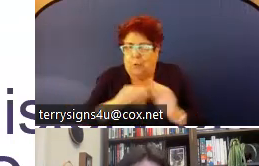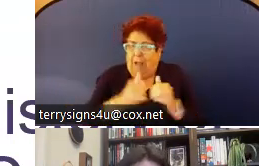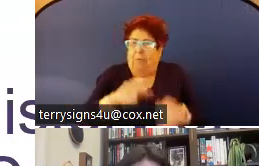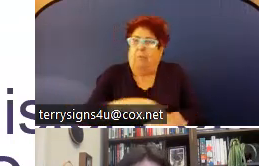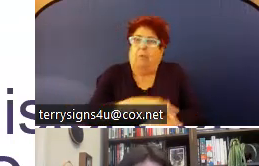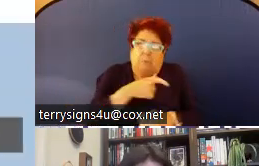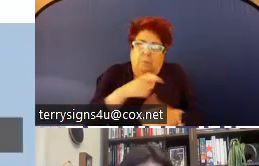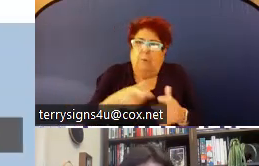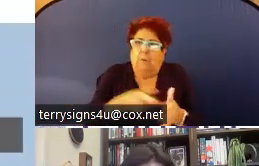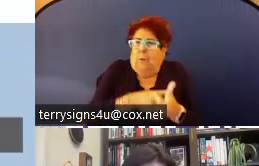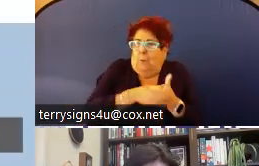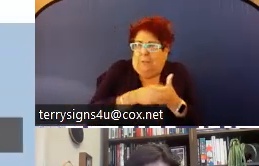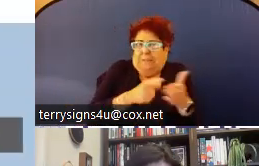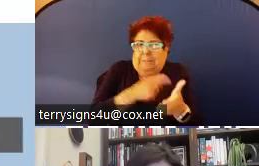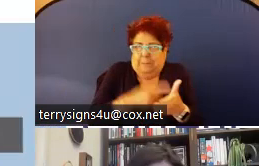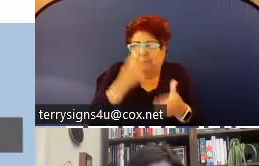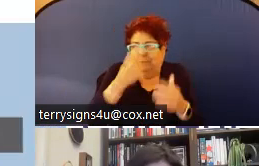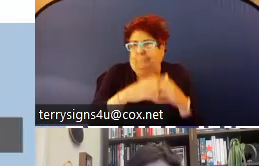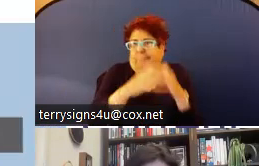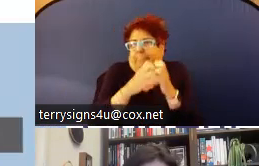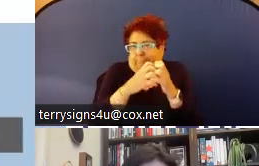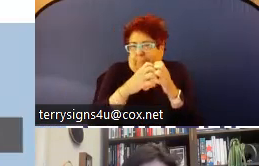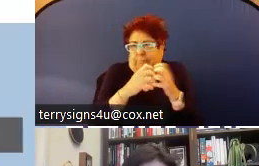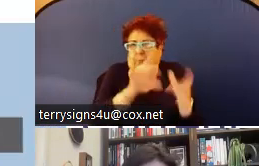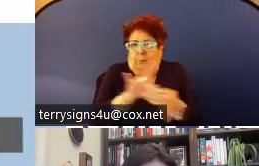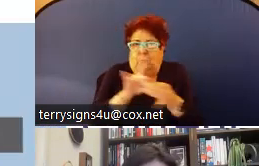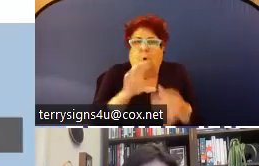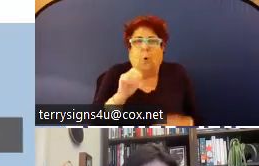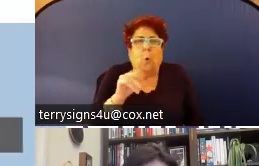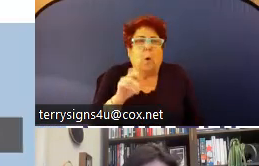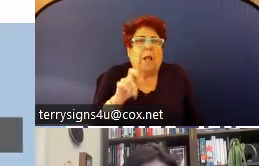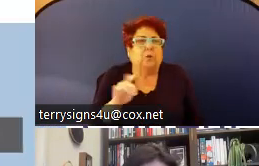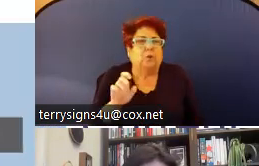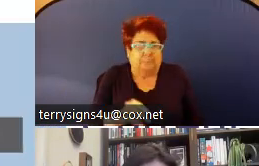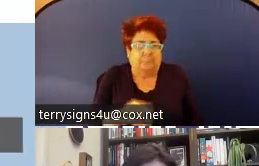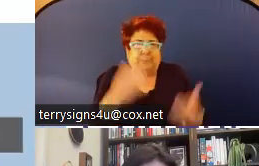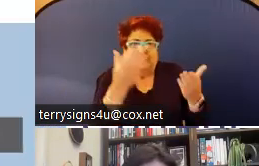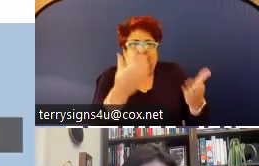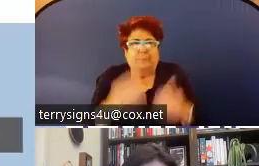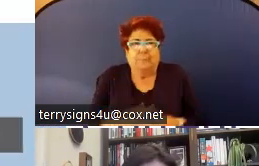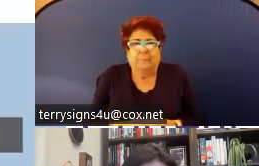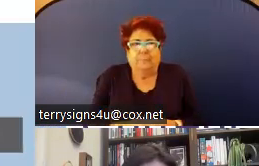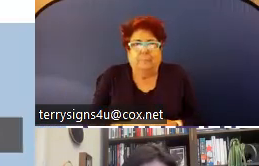Next slide, please. This is the model and on the screen there is a model that has lots of